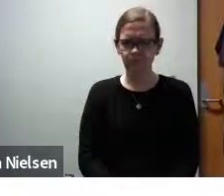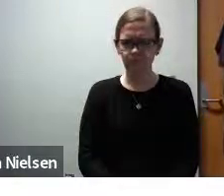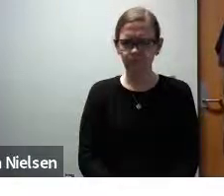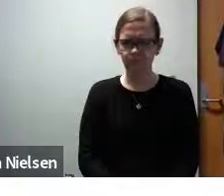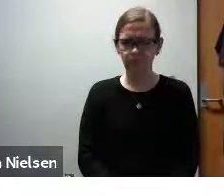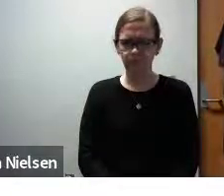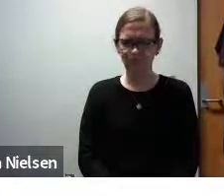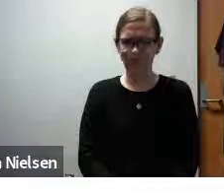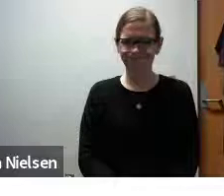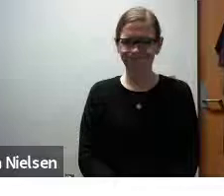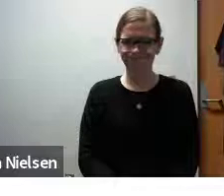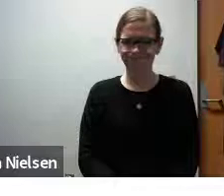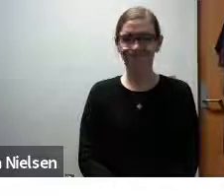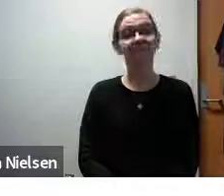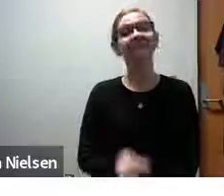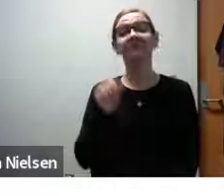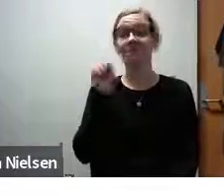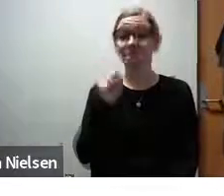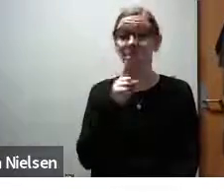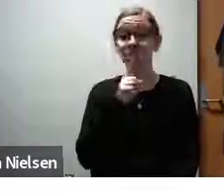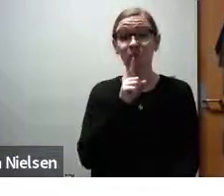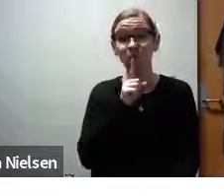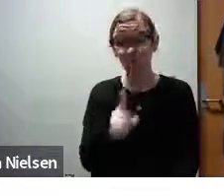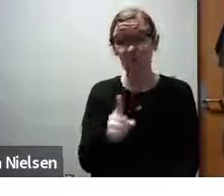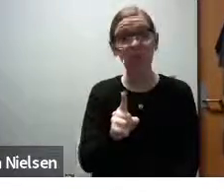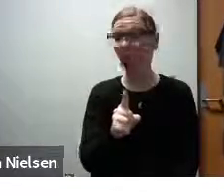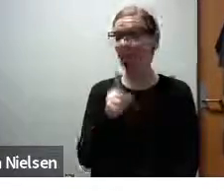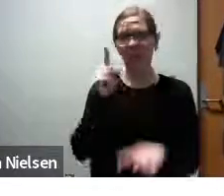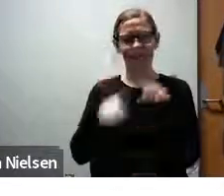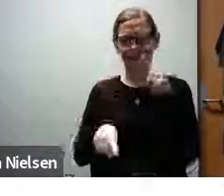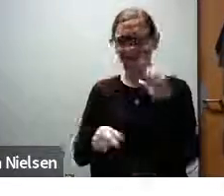That, yes, kids that want to hide won't be able to hide anymore. That is correct.